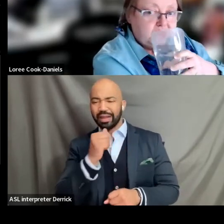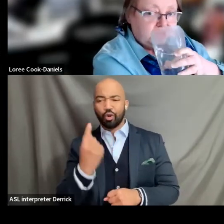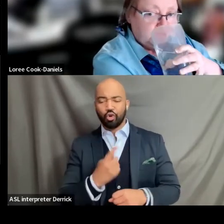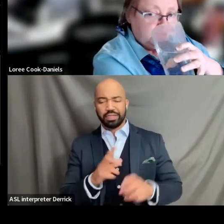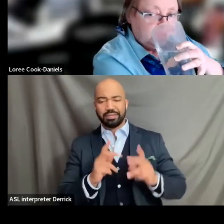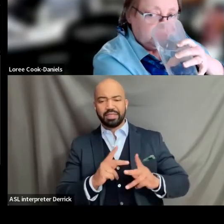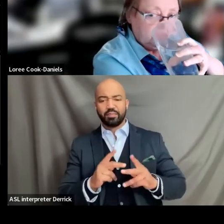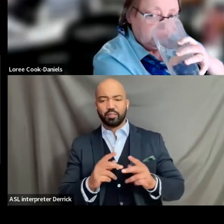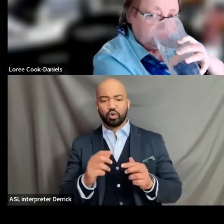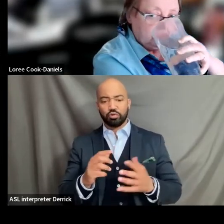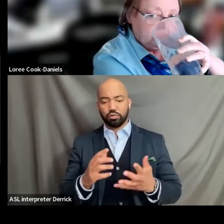So minority stress.